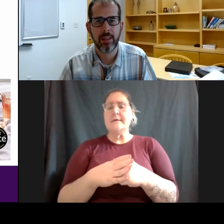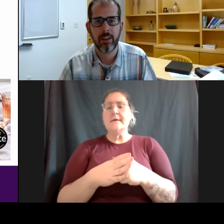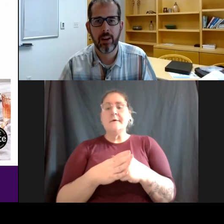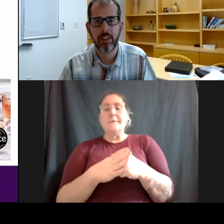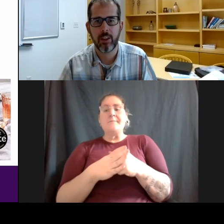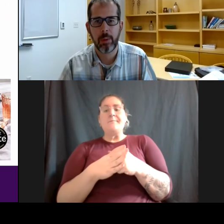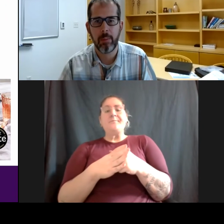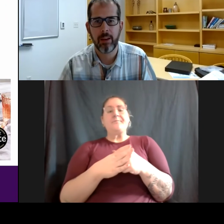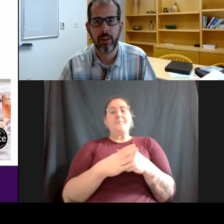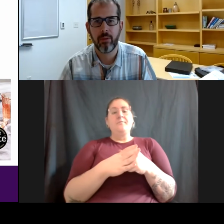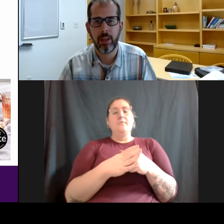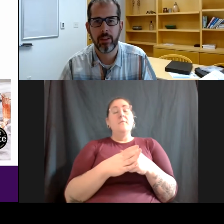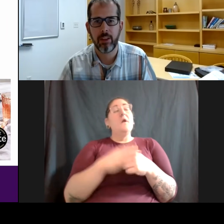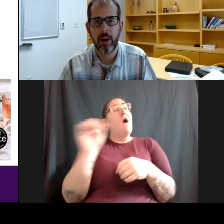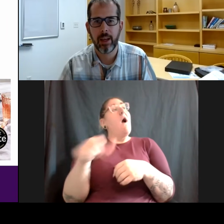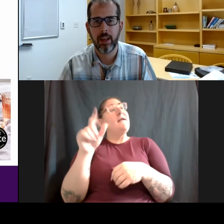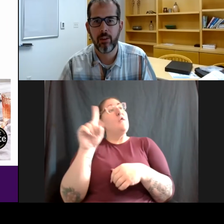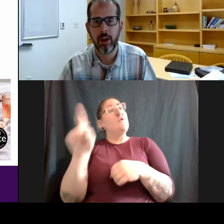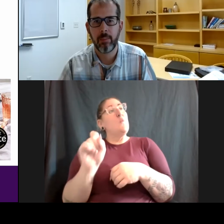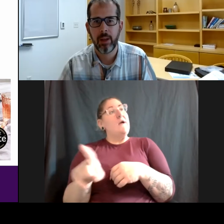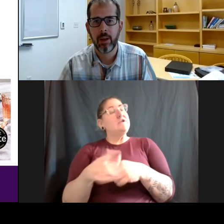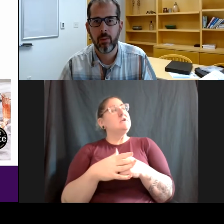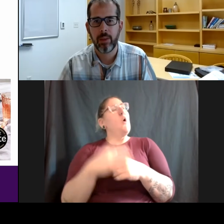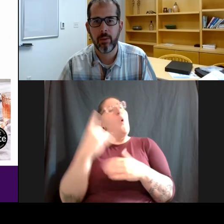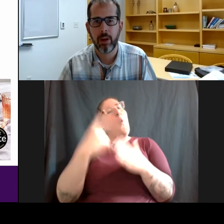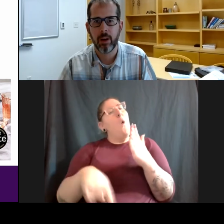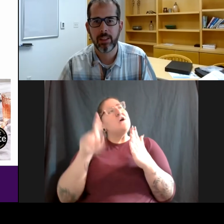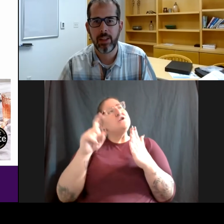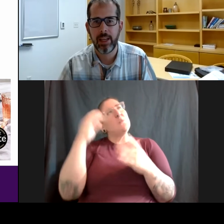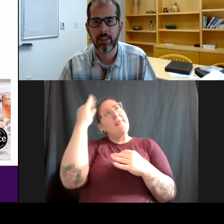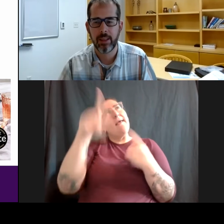what considerations should we be mindful of when using drag-and-drop with regards to test